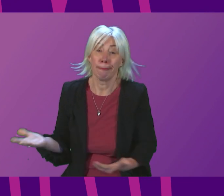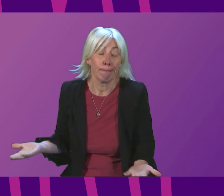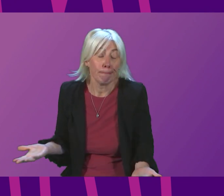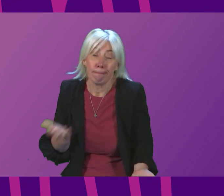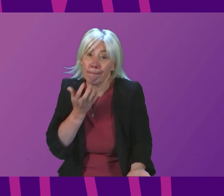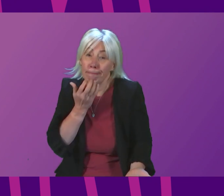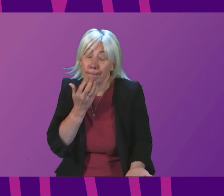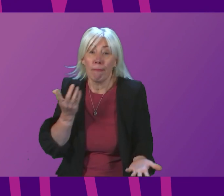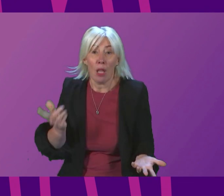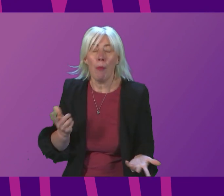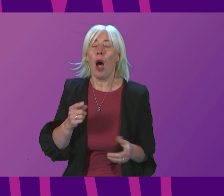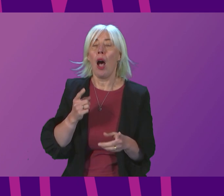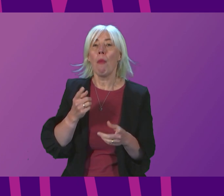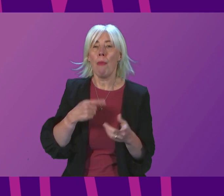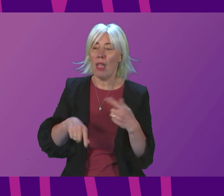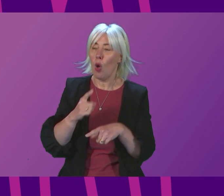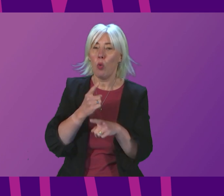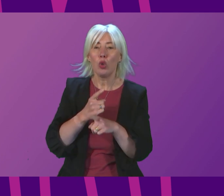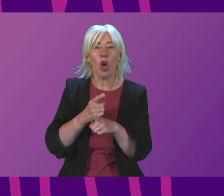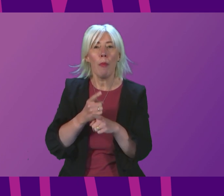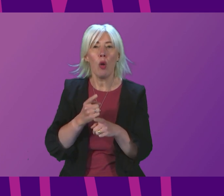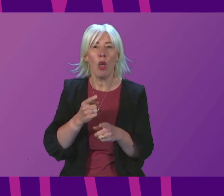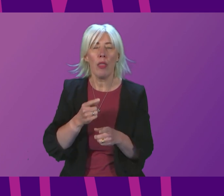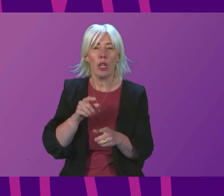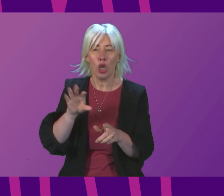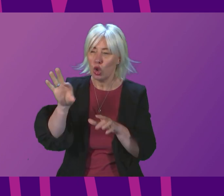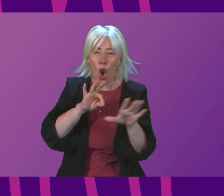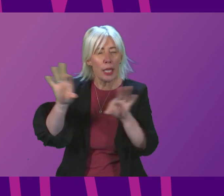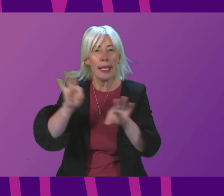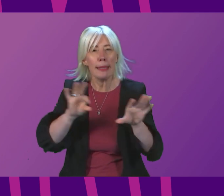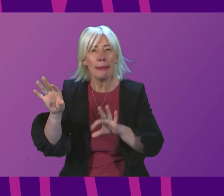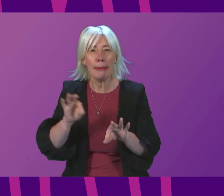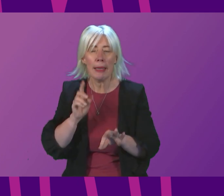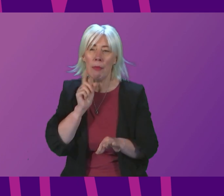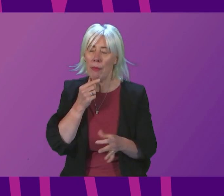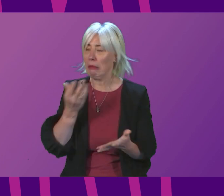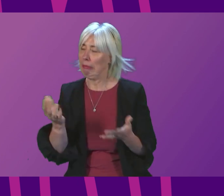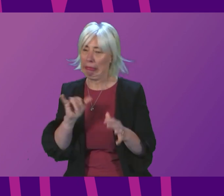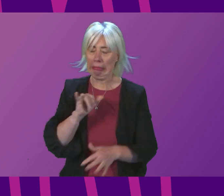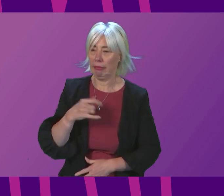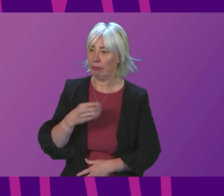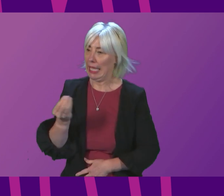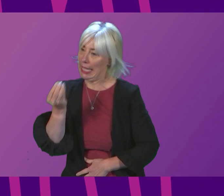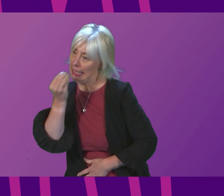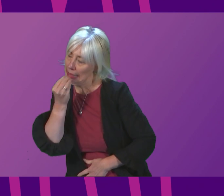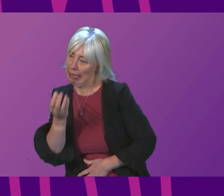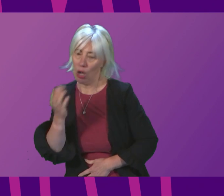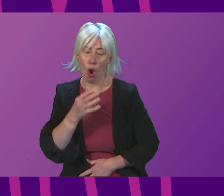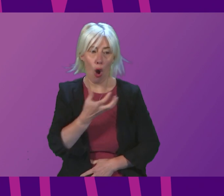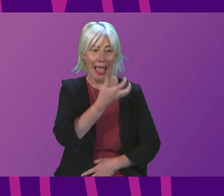We tend to talk about the invidious choices that, in these circumstances, people face between eating or heating their homes.